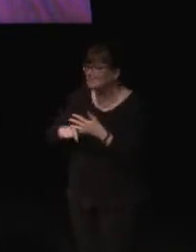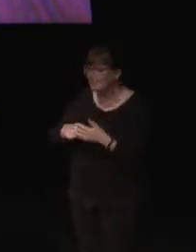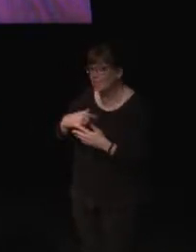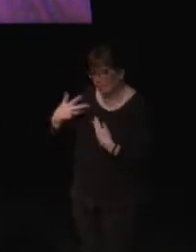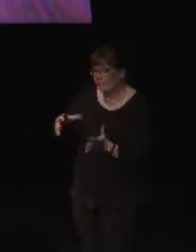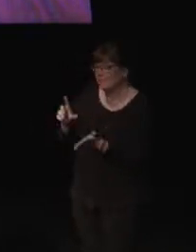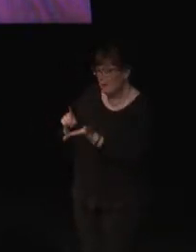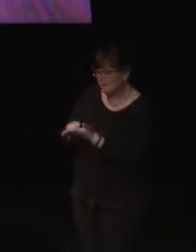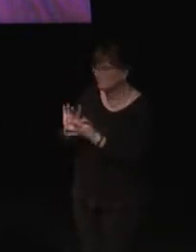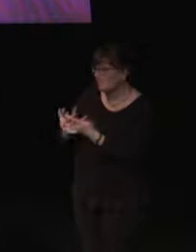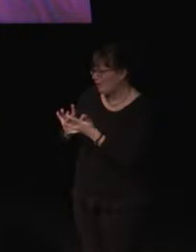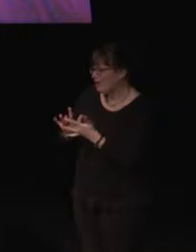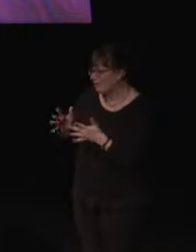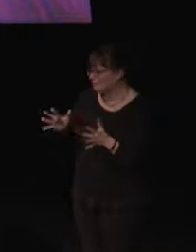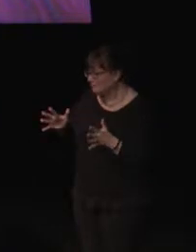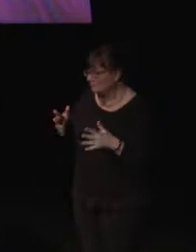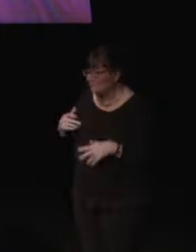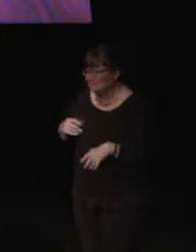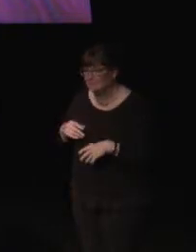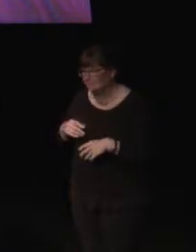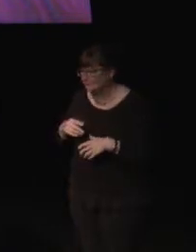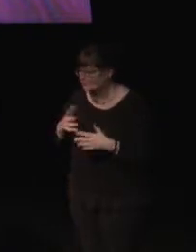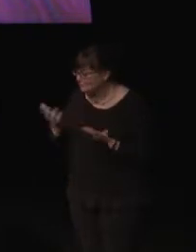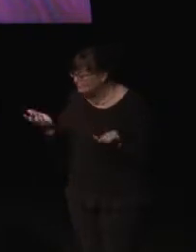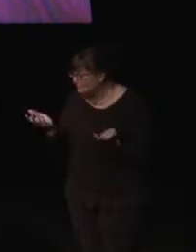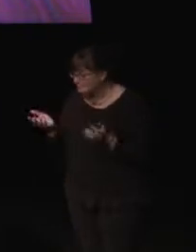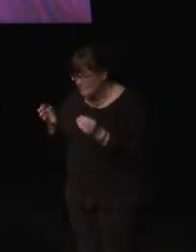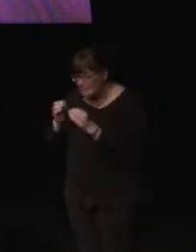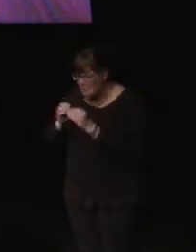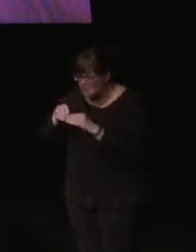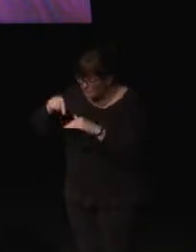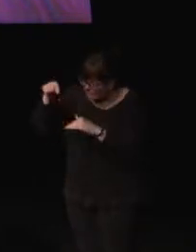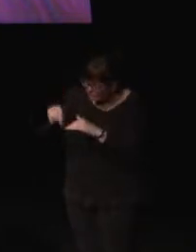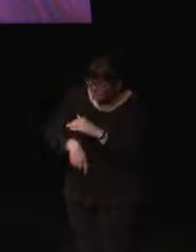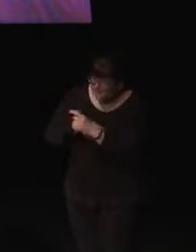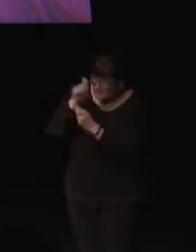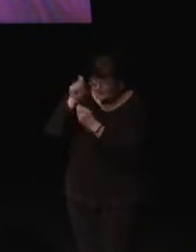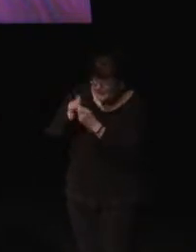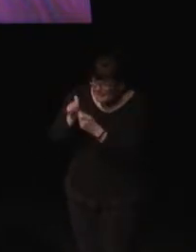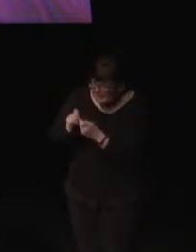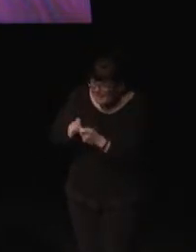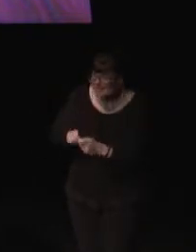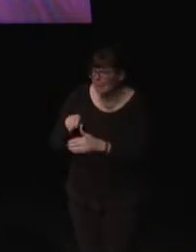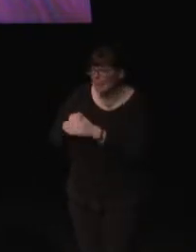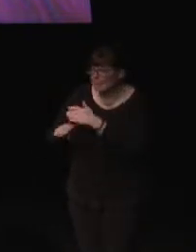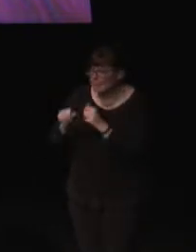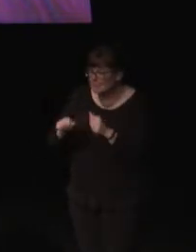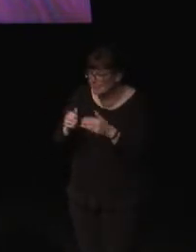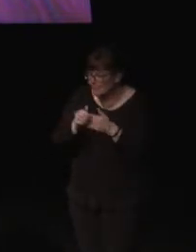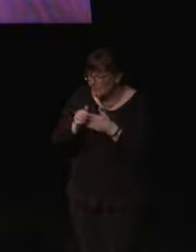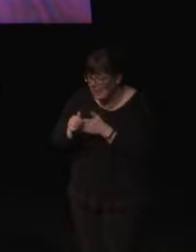a lot of it is getting into a bit more detail than some of the accessibility guidelines we've seen in other places.